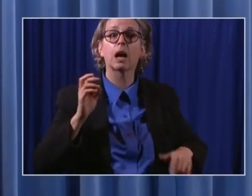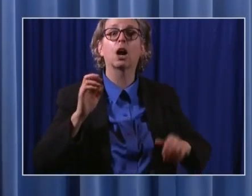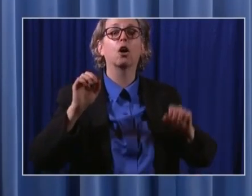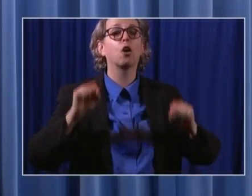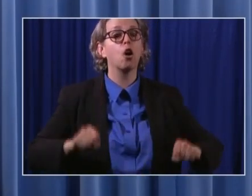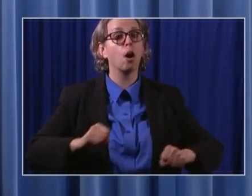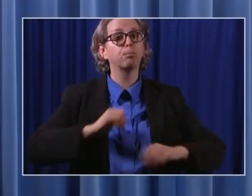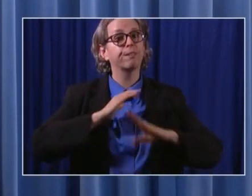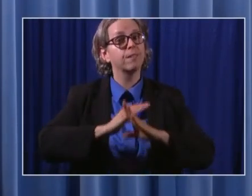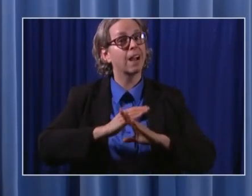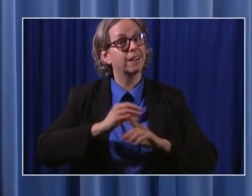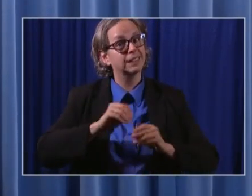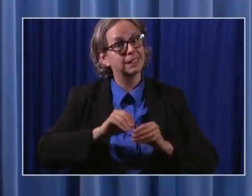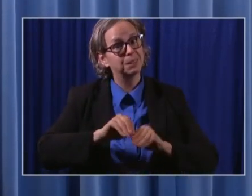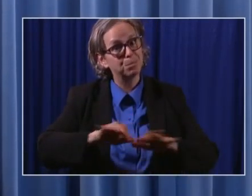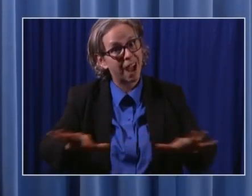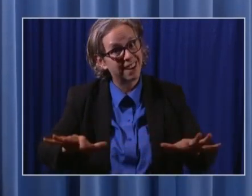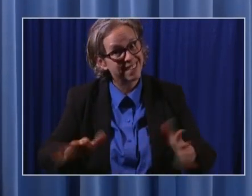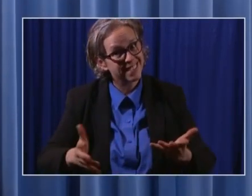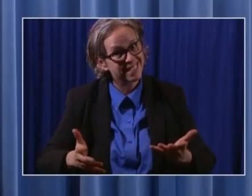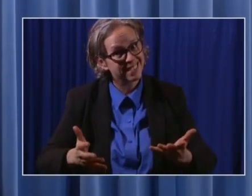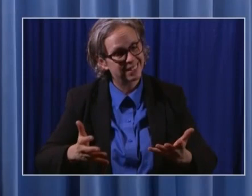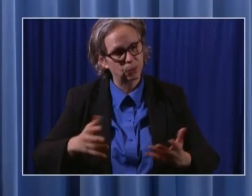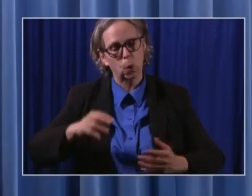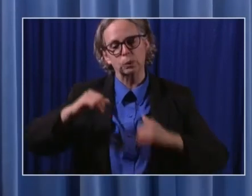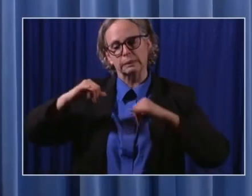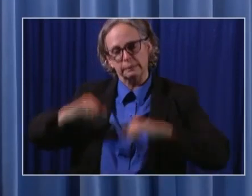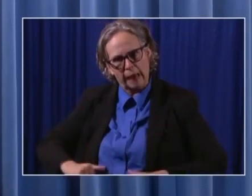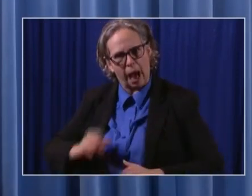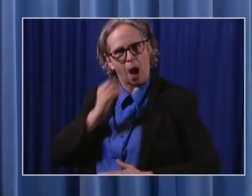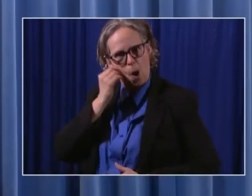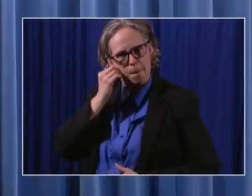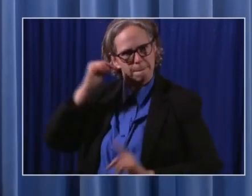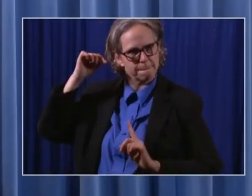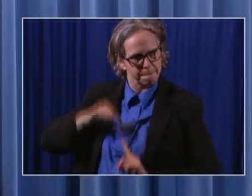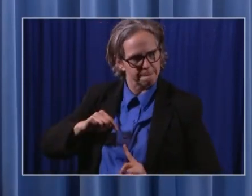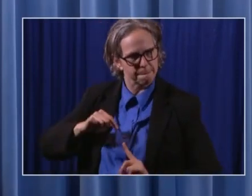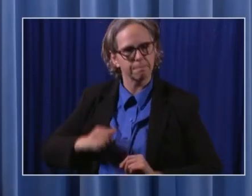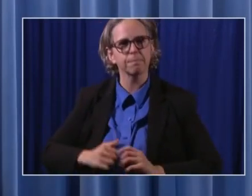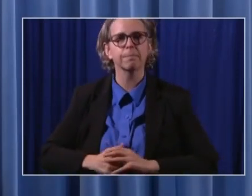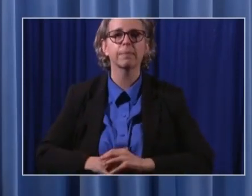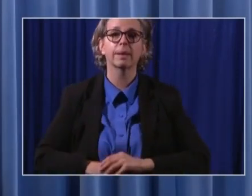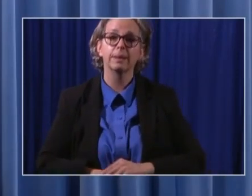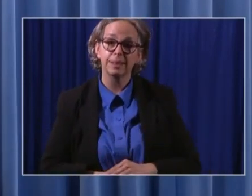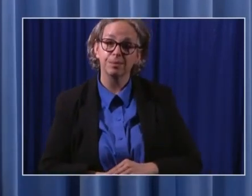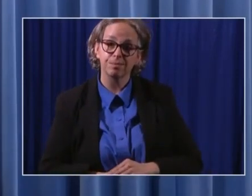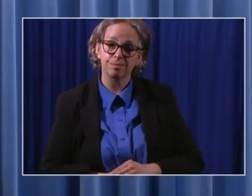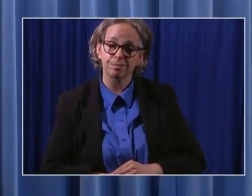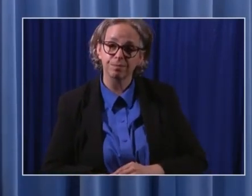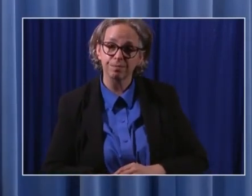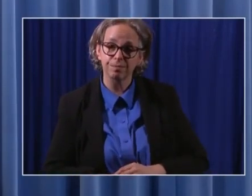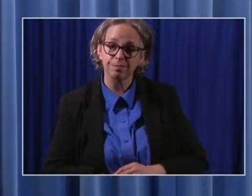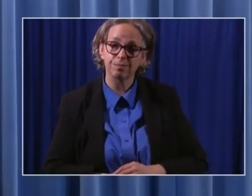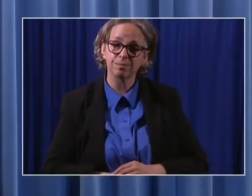IF THEY HAD RETURNED FROM A HIGH-RISK LOCATION AND STARTED FEELING SICK AFTER THEY GOT BACK AND HAD ISOLATED THEMSELVES AS SOON AS THEY GOT BACK, THEY COULD HAVE STOPPED